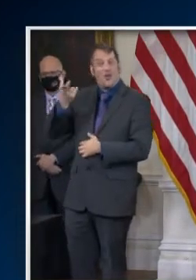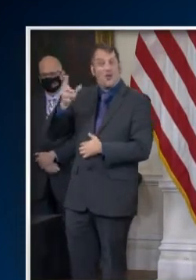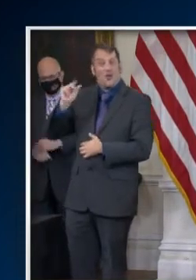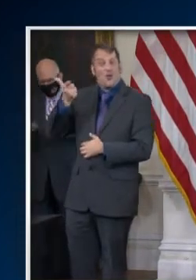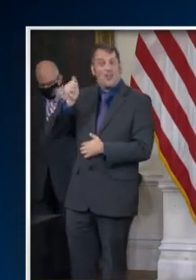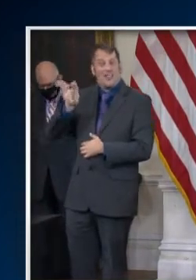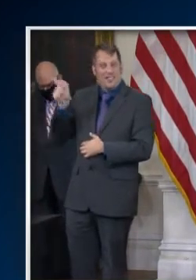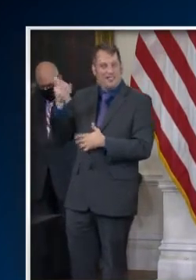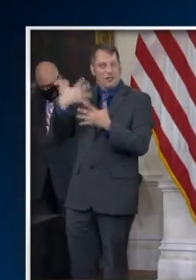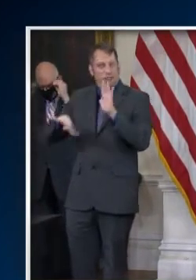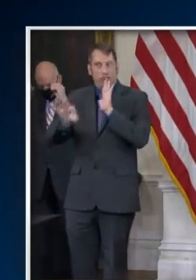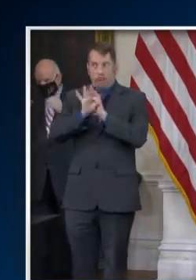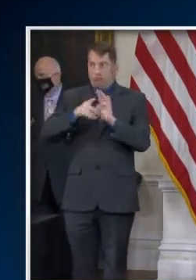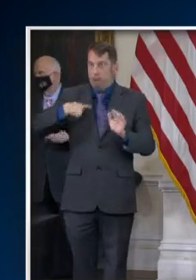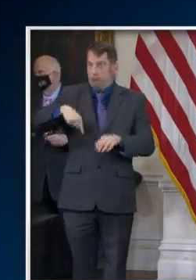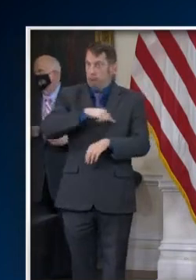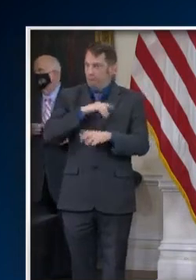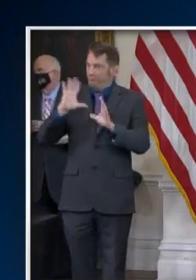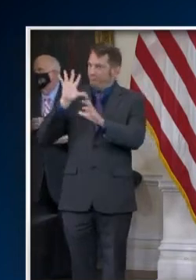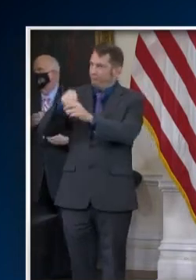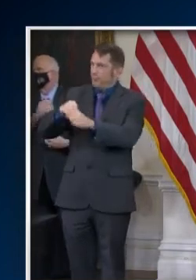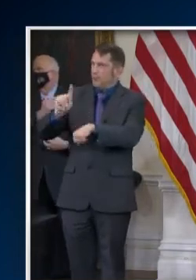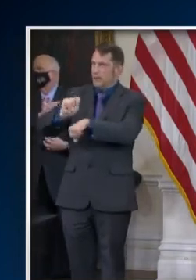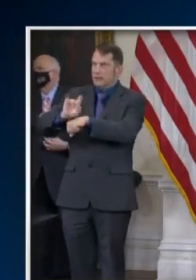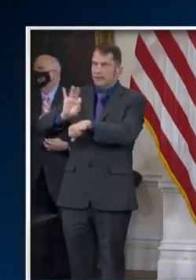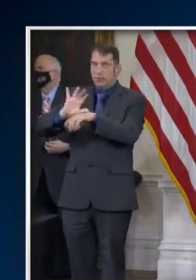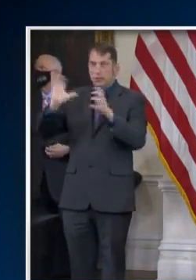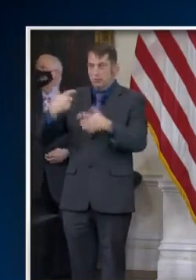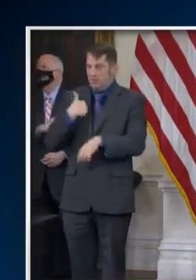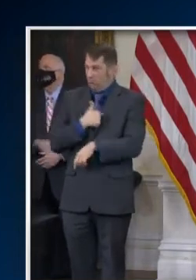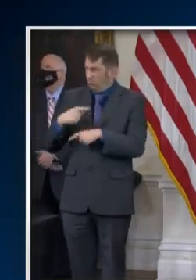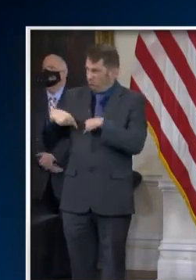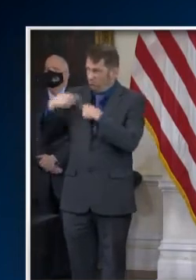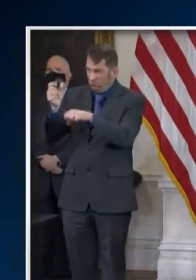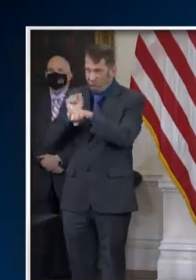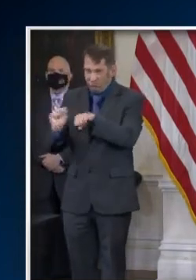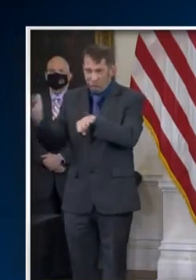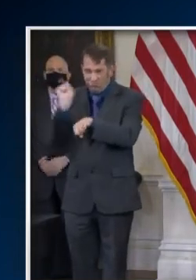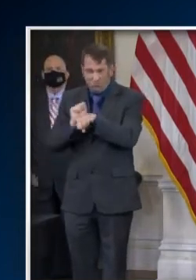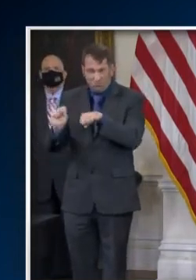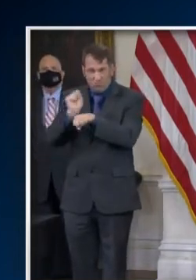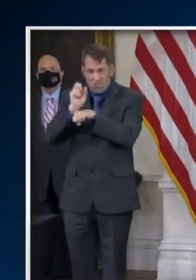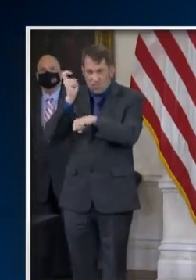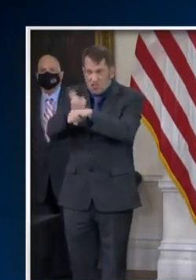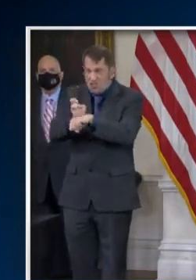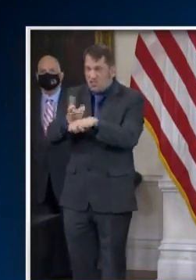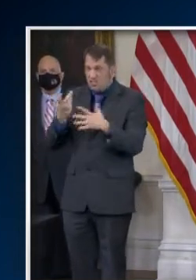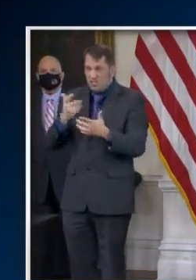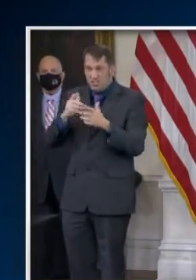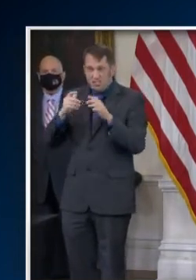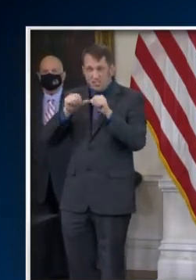SINCE GOVERNOR HOGAN’S APPOINTED THE VACCINE EQUITY TASK FORCE, WE HAVE WORKED HARD AT NONSTOP WITH LOCAL DEPARTMENTS,